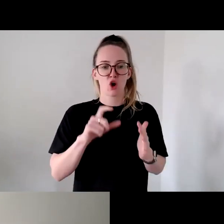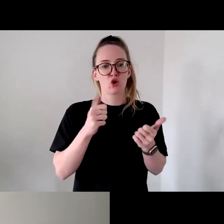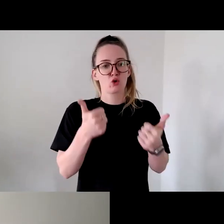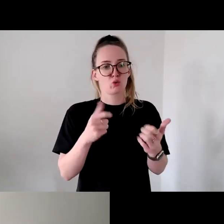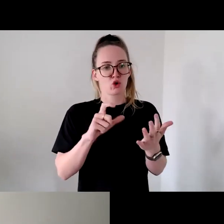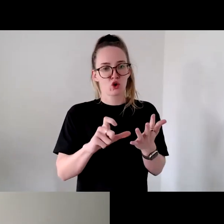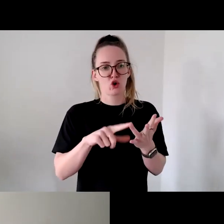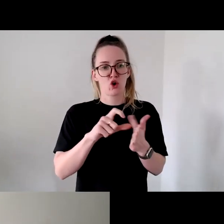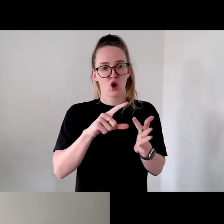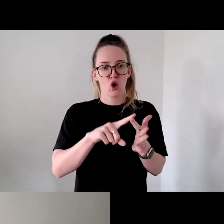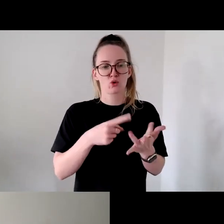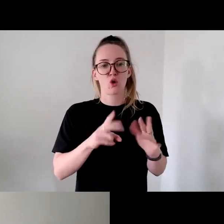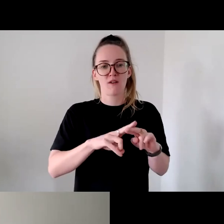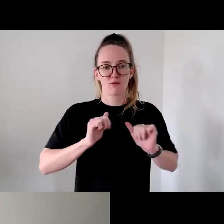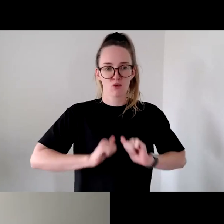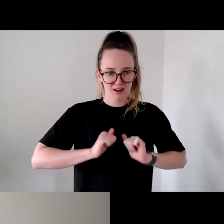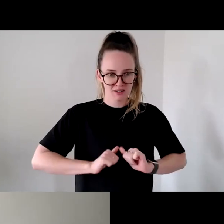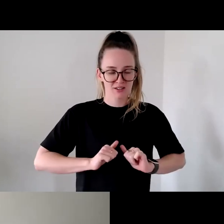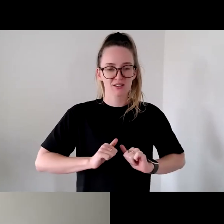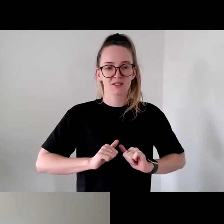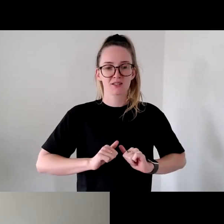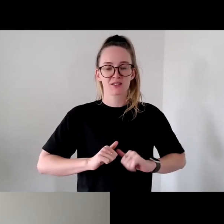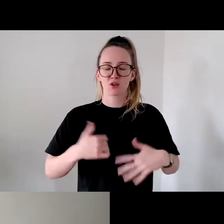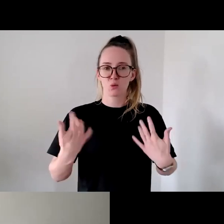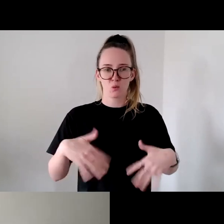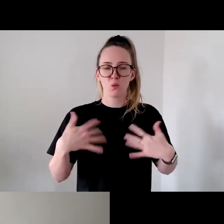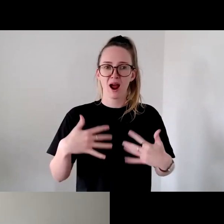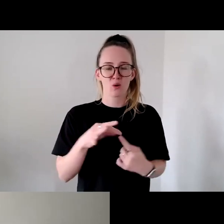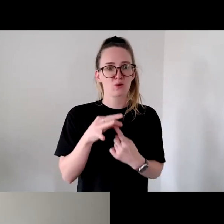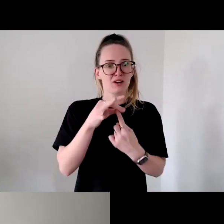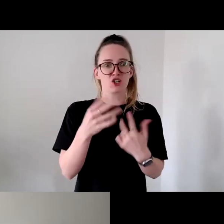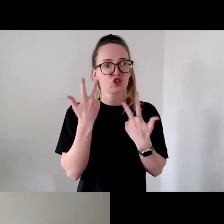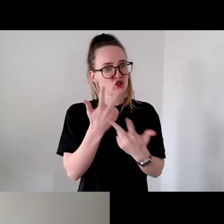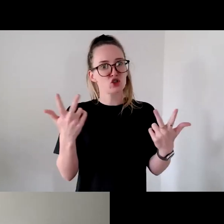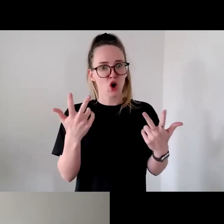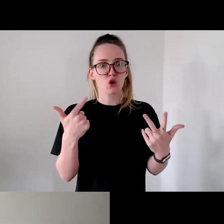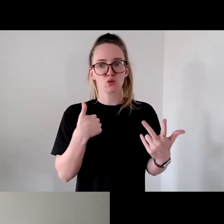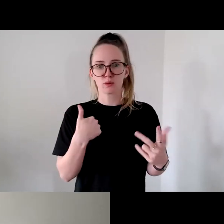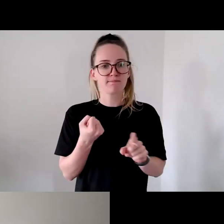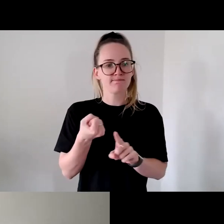ways and it really magnified their presence within the industry in a way that was really fundamental